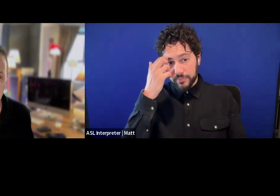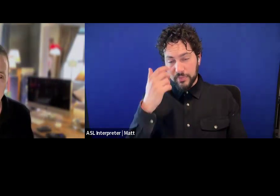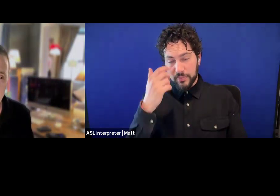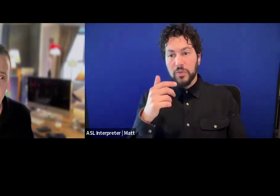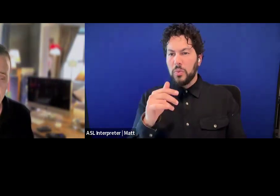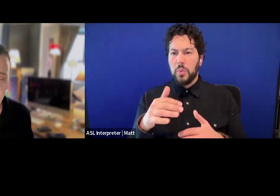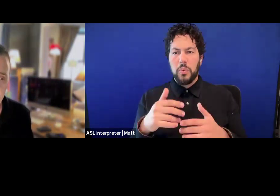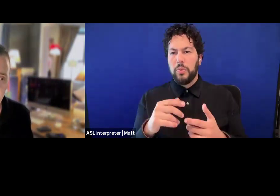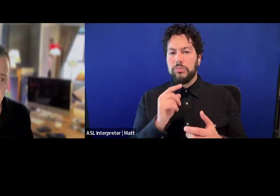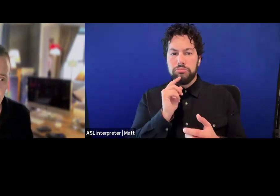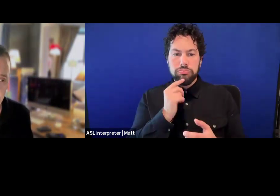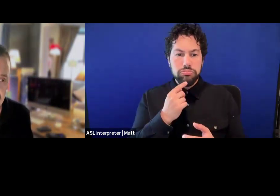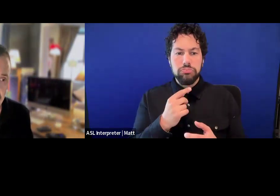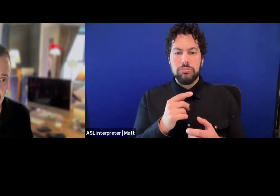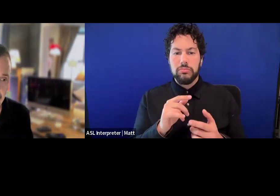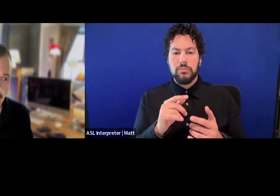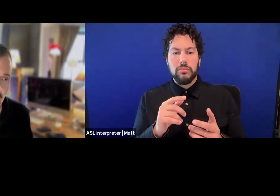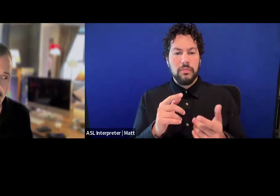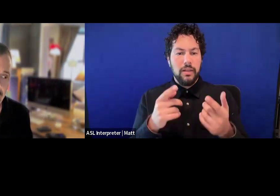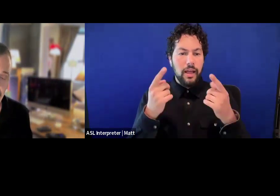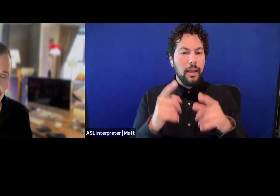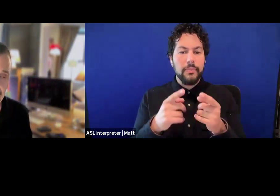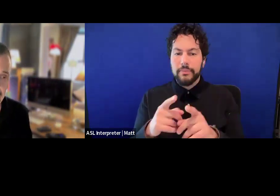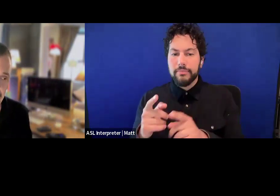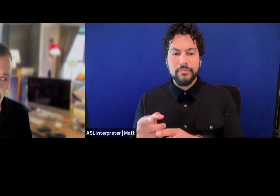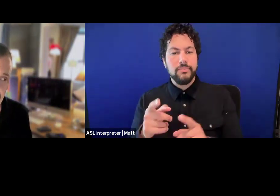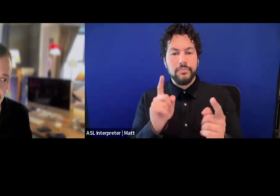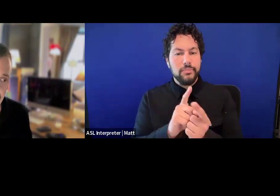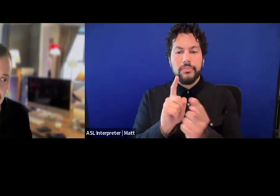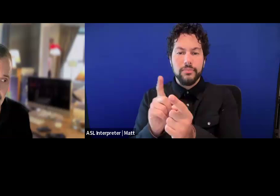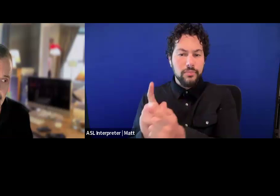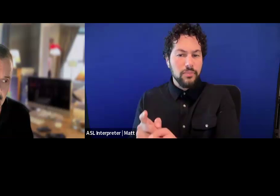Without resolving them into categories that later come to organize sexuality.